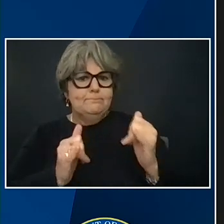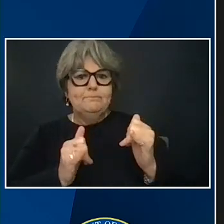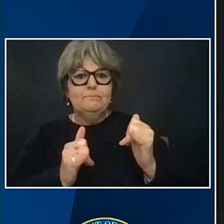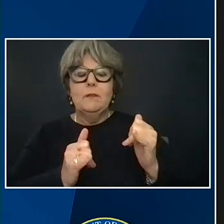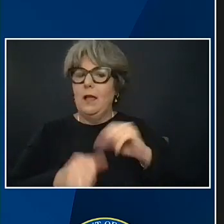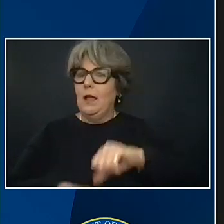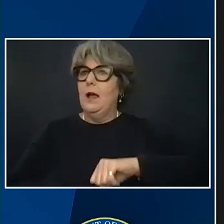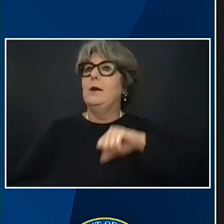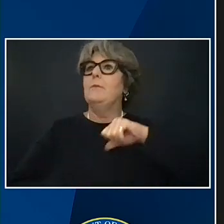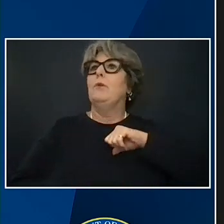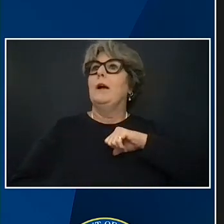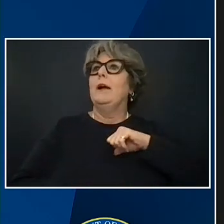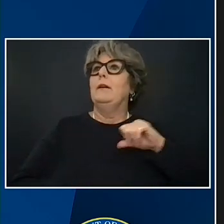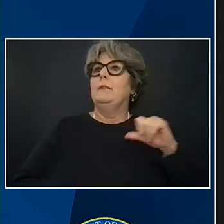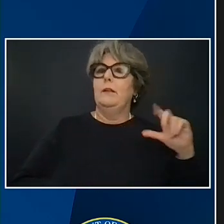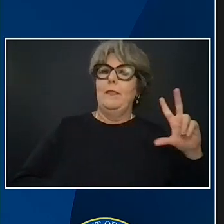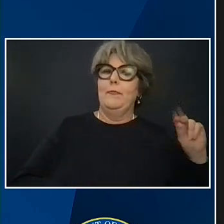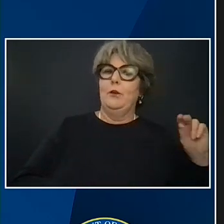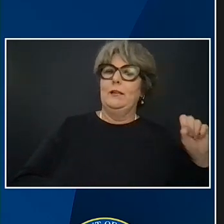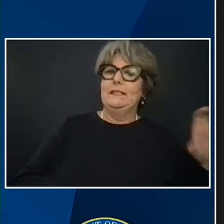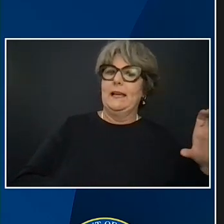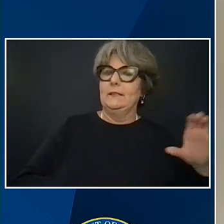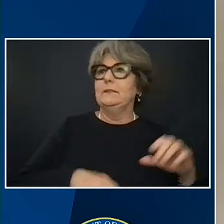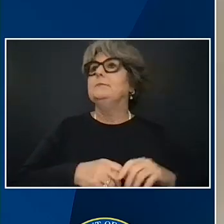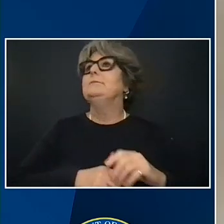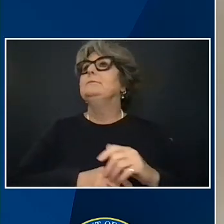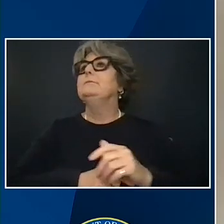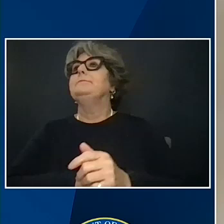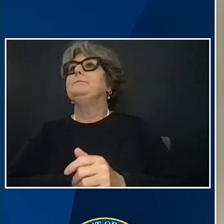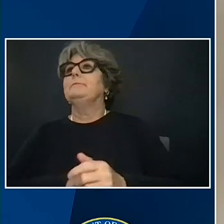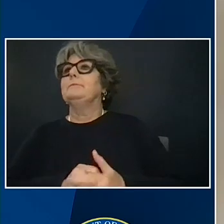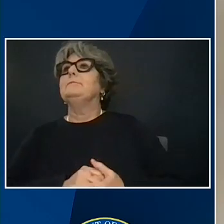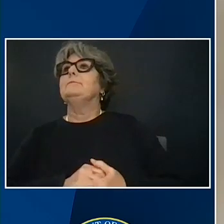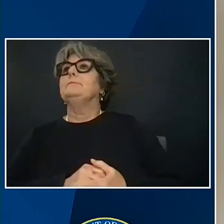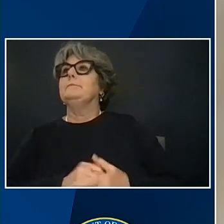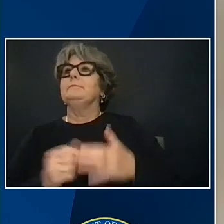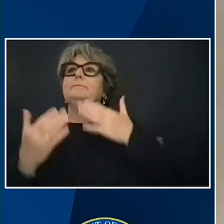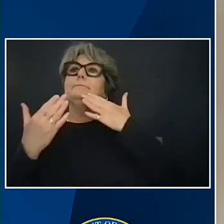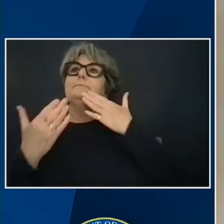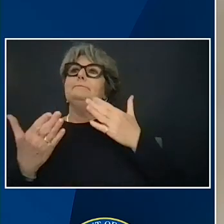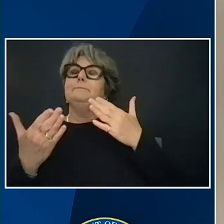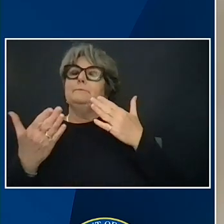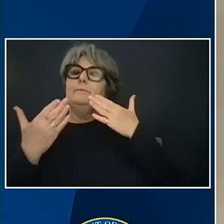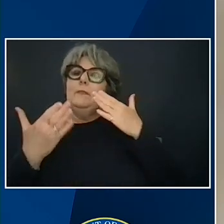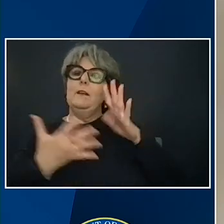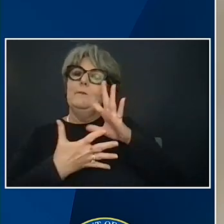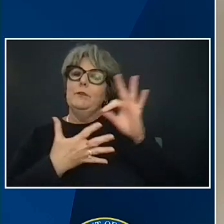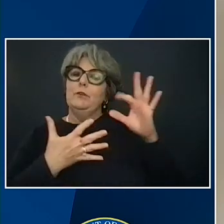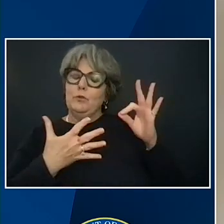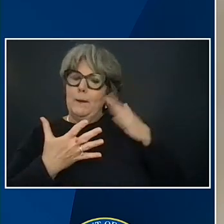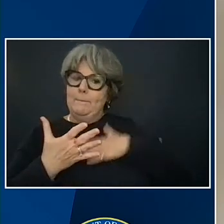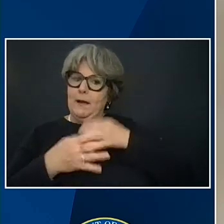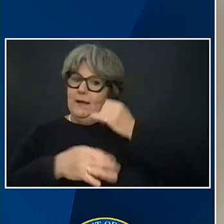Joshua, you have 30 seconds. Oh, sorry. Thank you. Thankful for the choices that my institution has made in order to